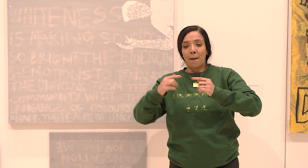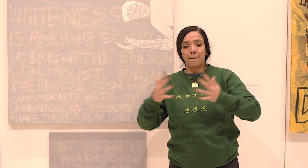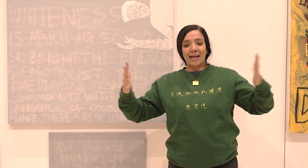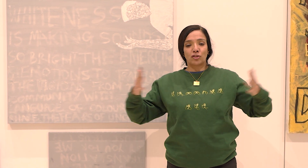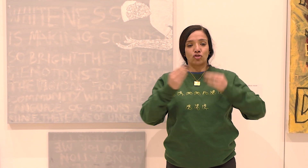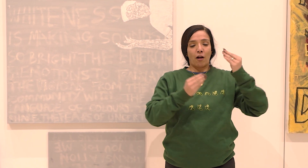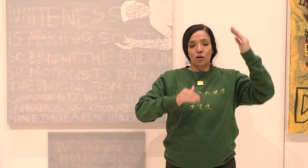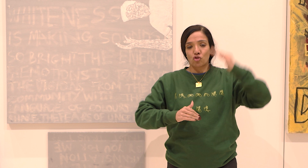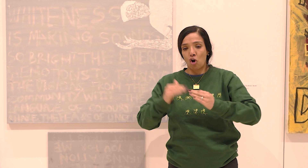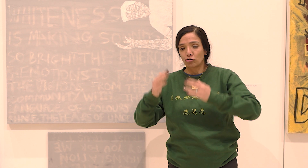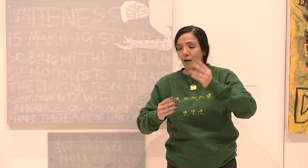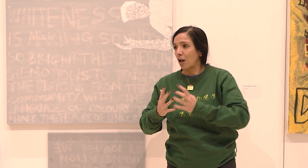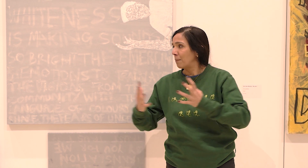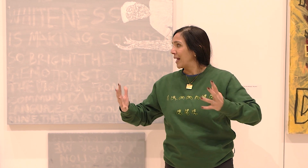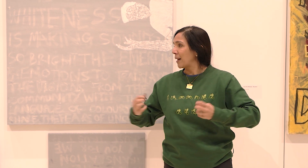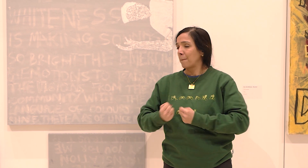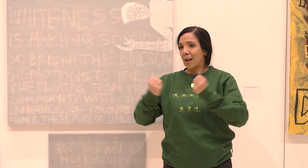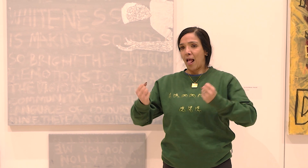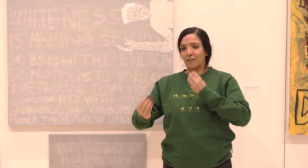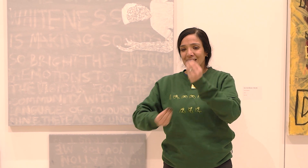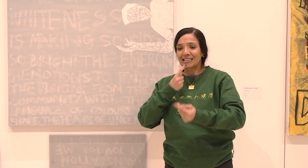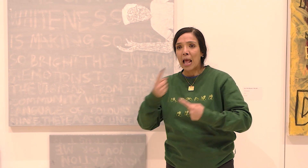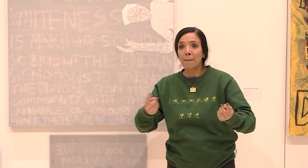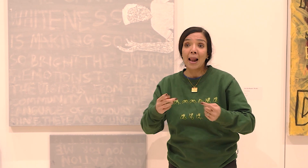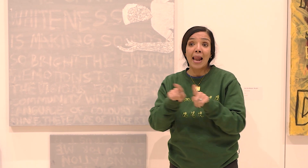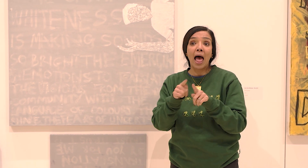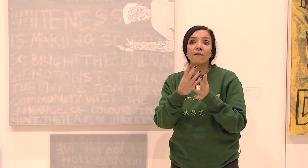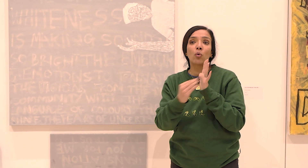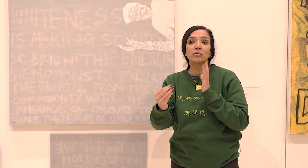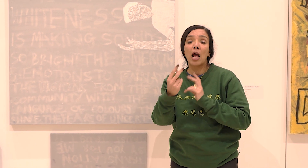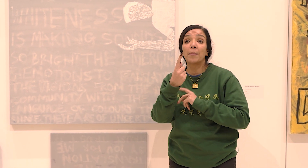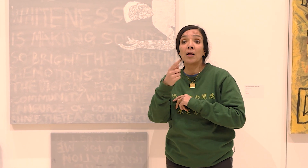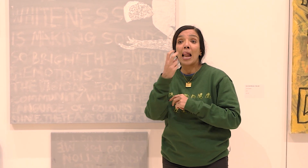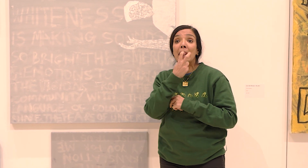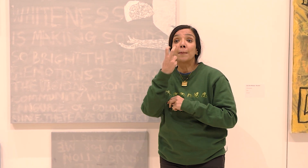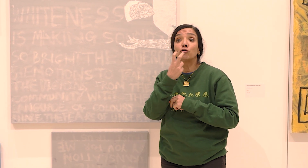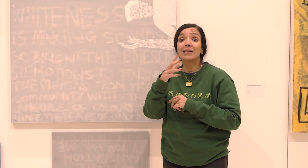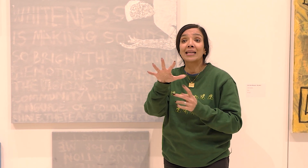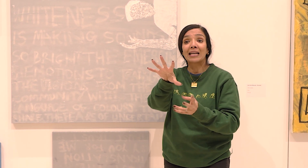so, I decided to make them individual. So, for example...